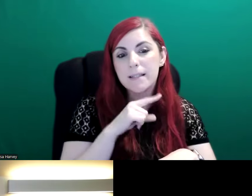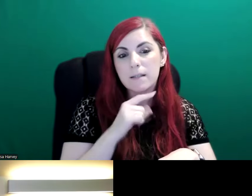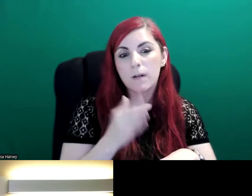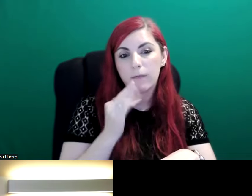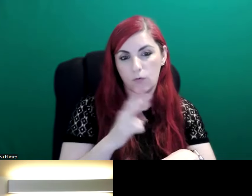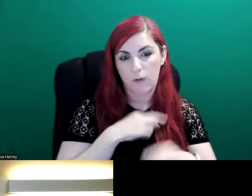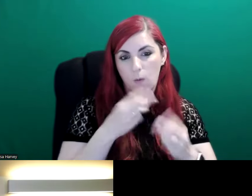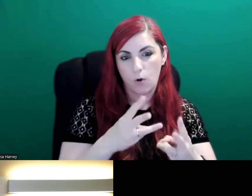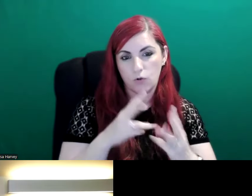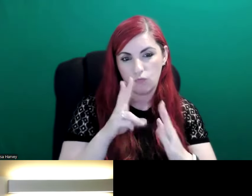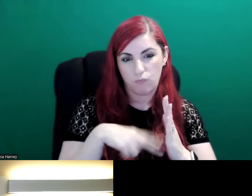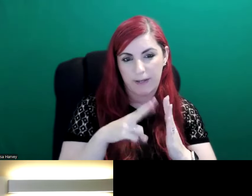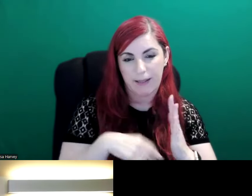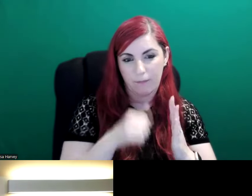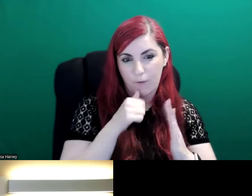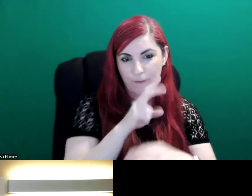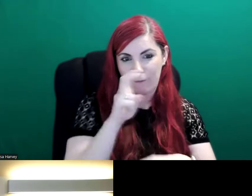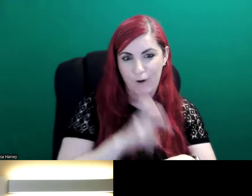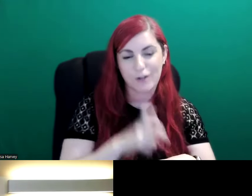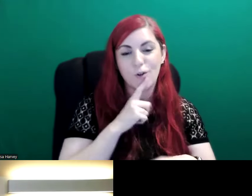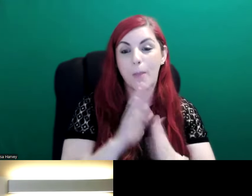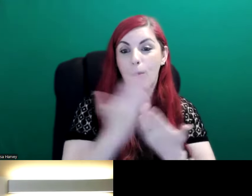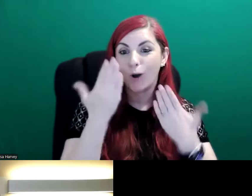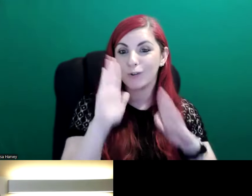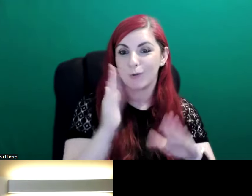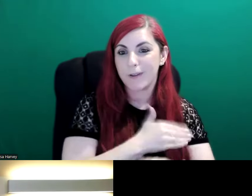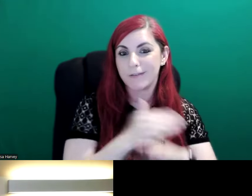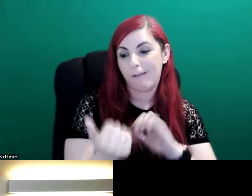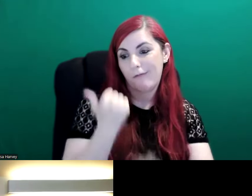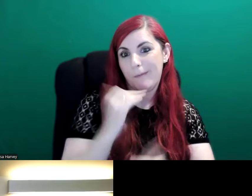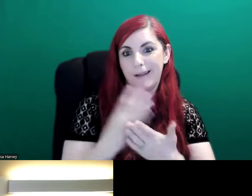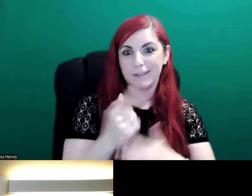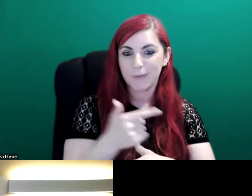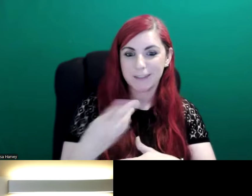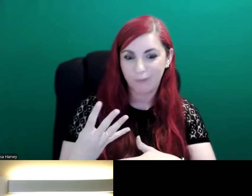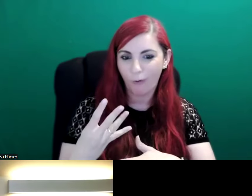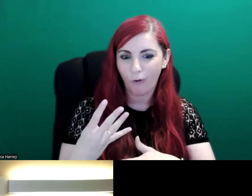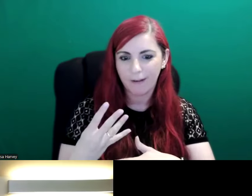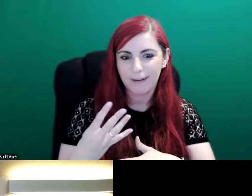French, that book that I illustrated at the beginning from 1924, La Peinture et ses